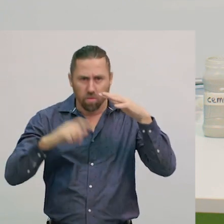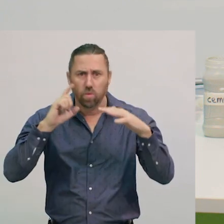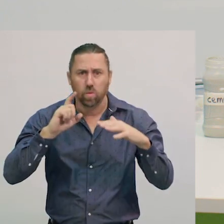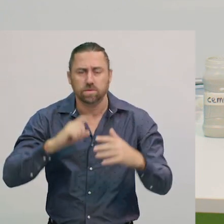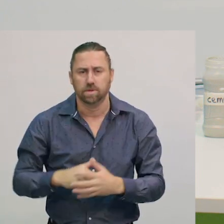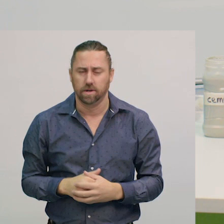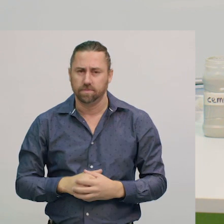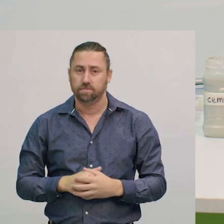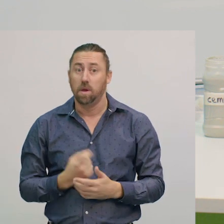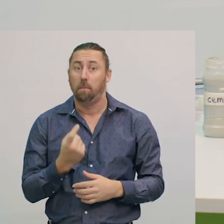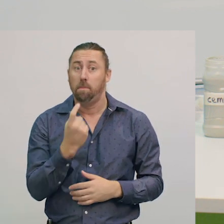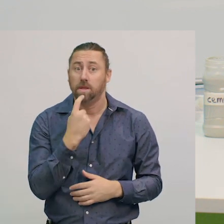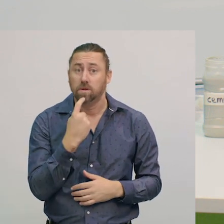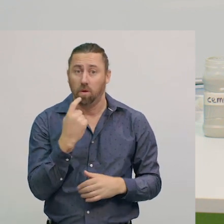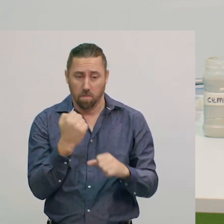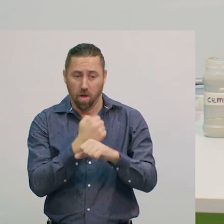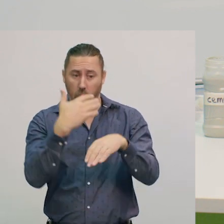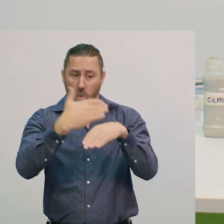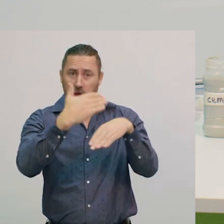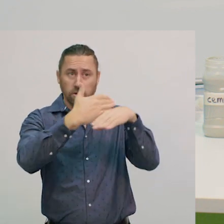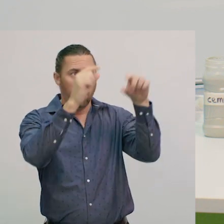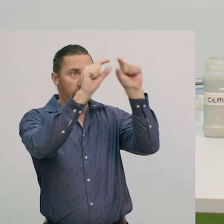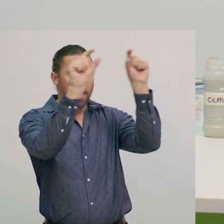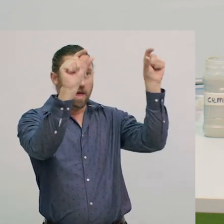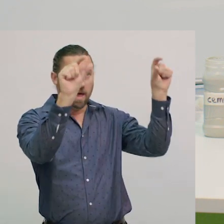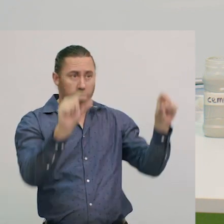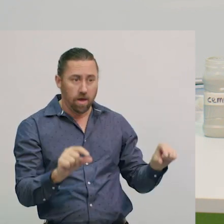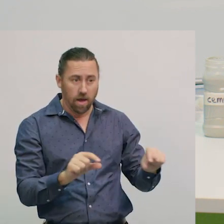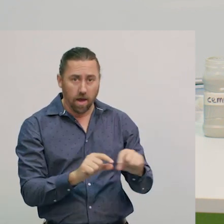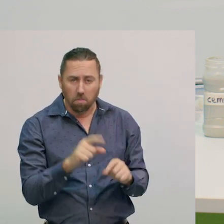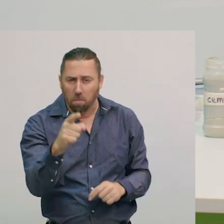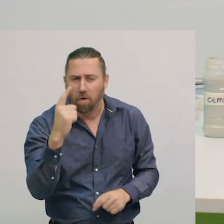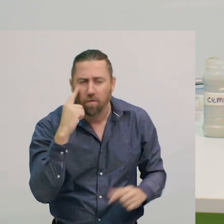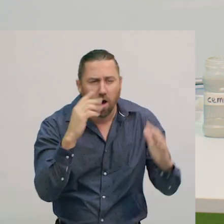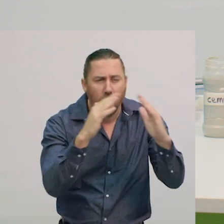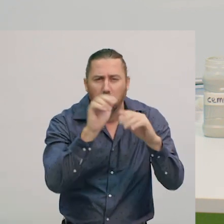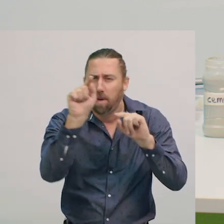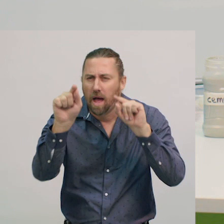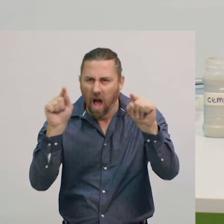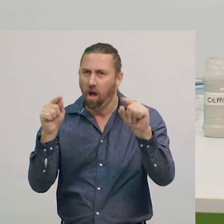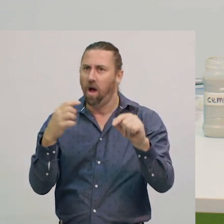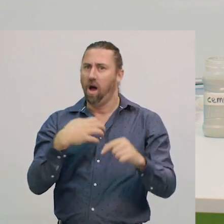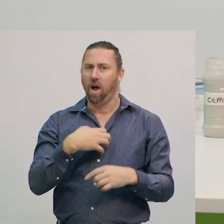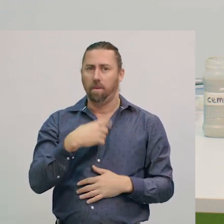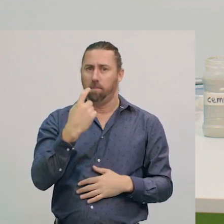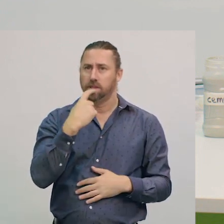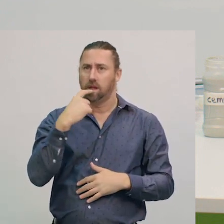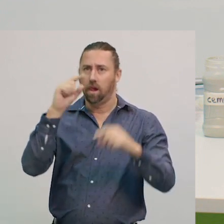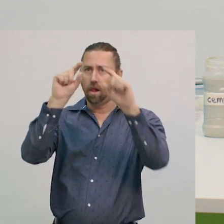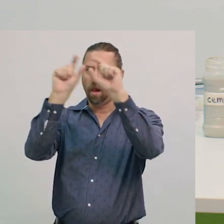like window frames as well. Can you see any metal parts on your house?